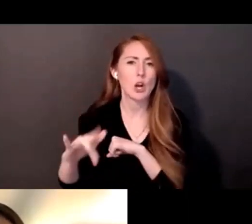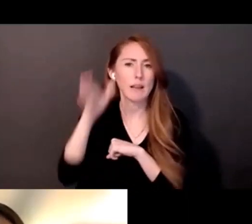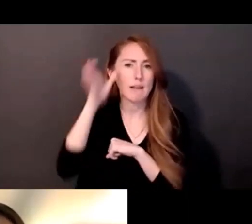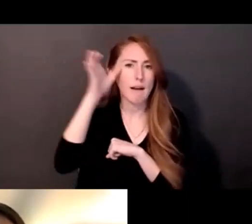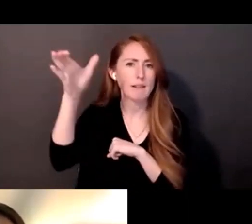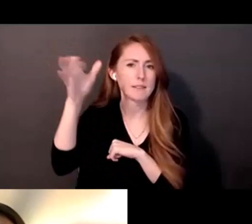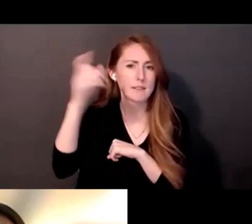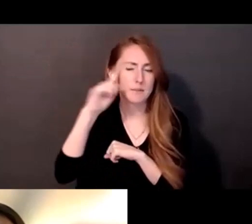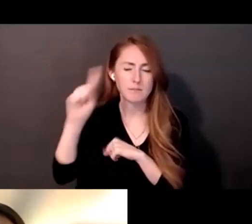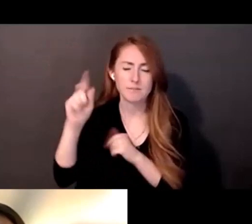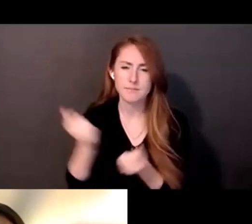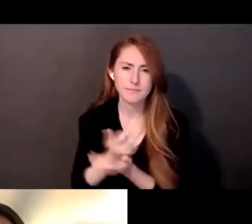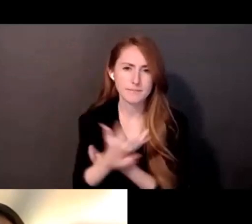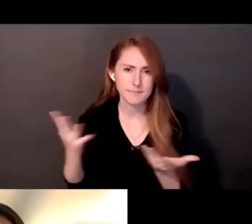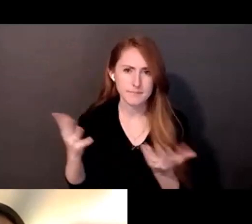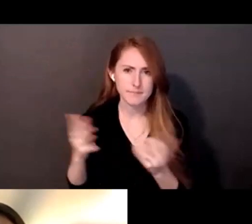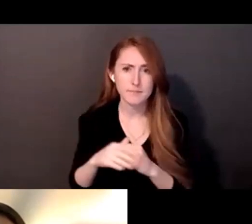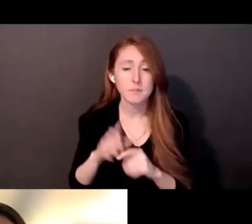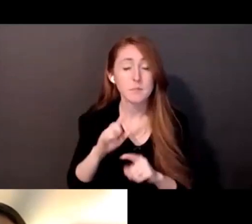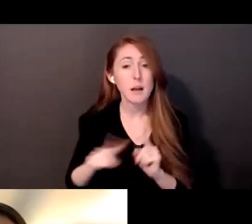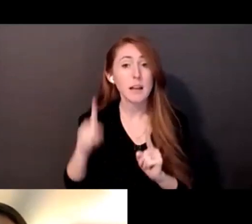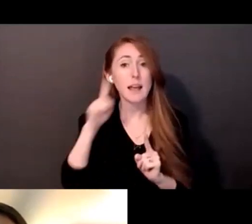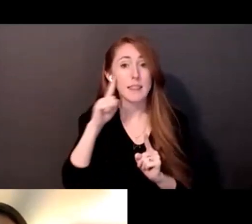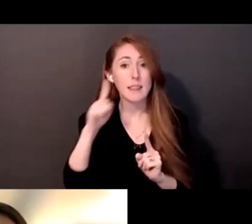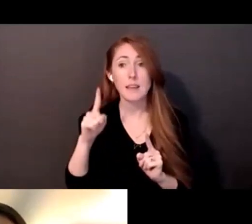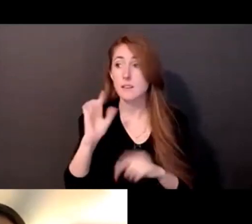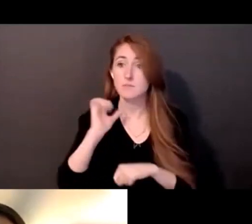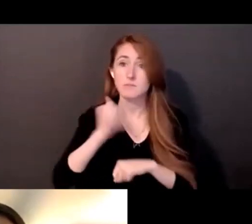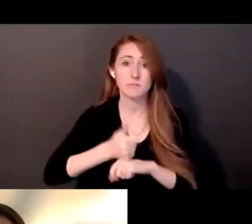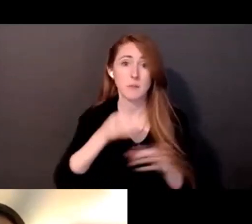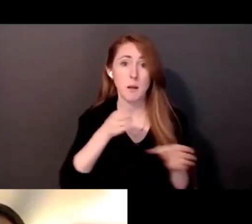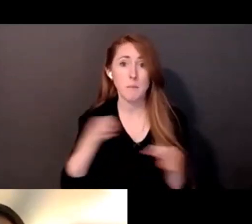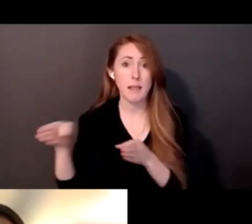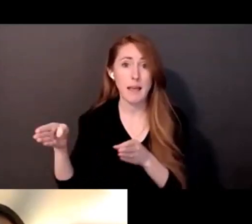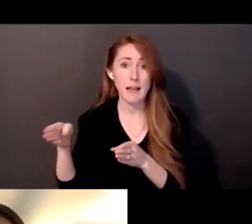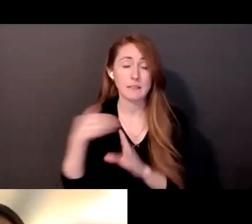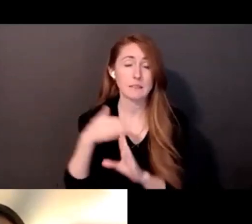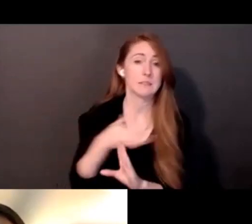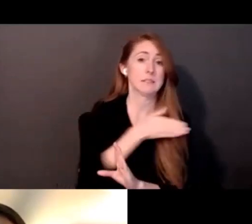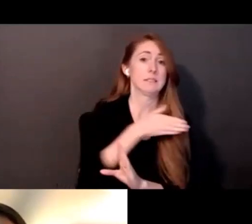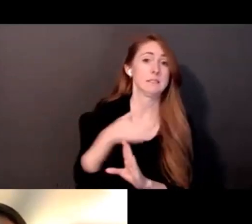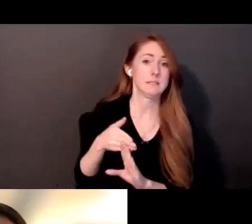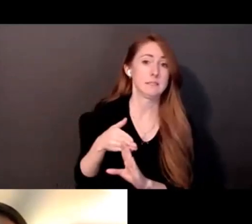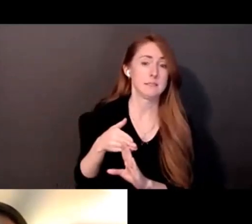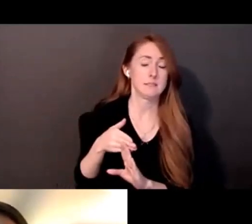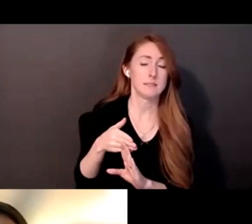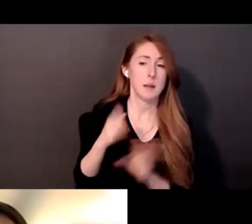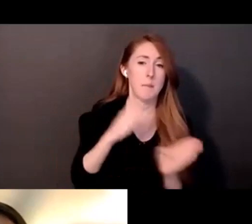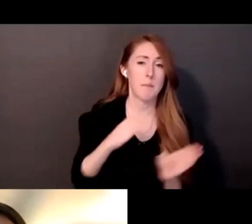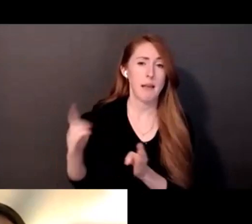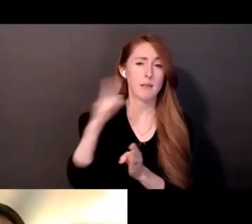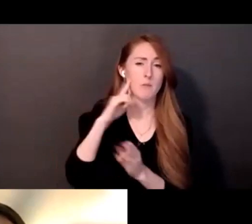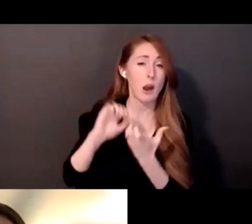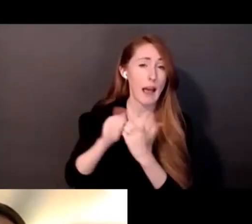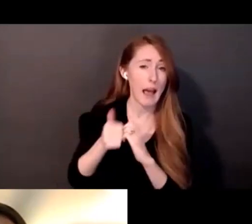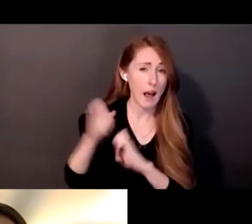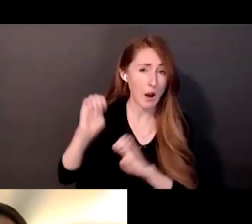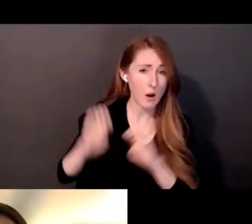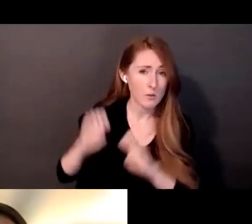But I think having those plans in place on how to evaluate and how to continually reach out to keep people involved